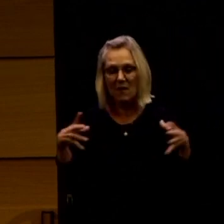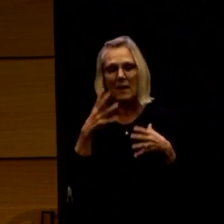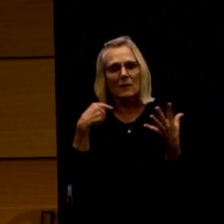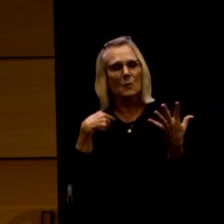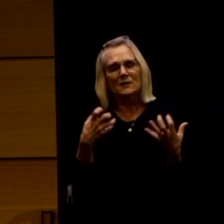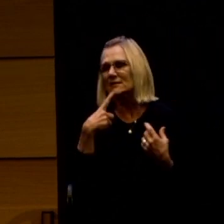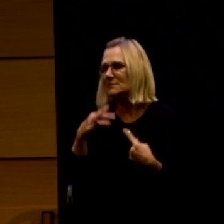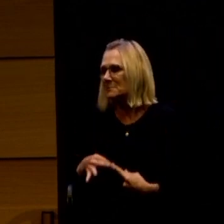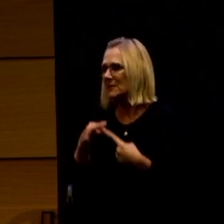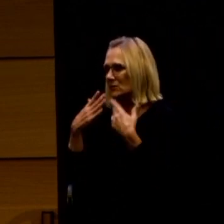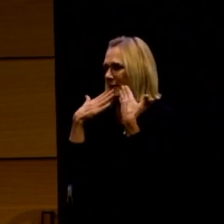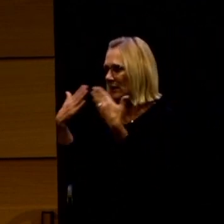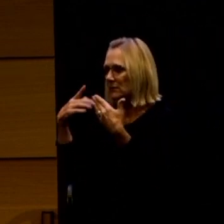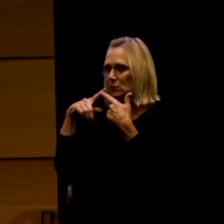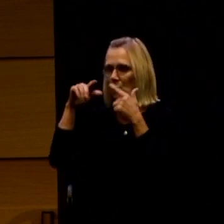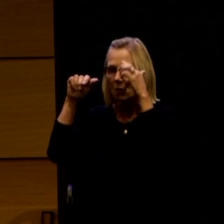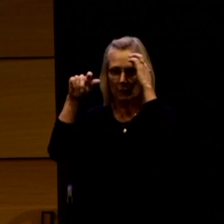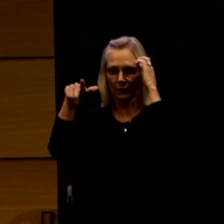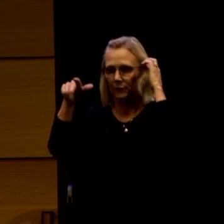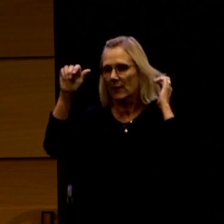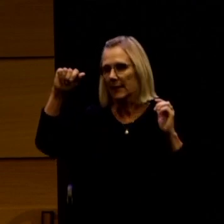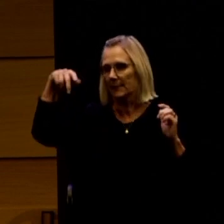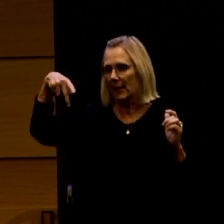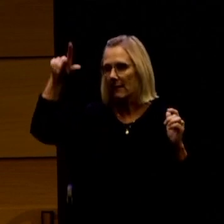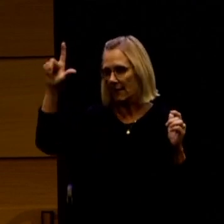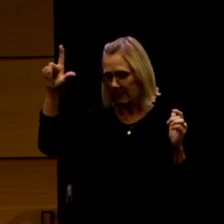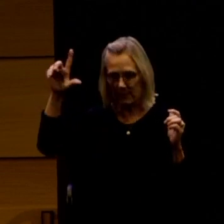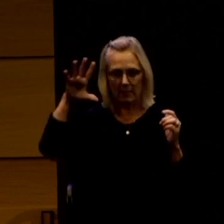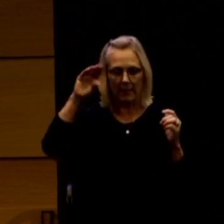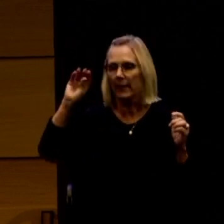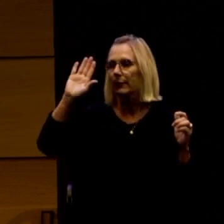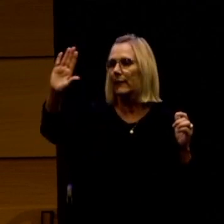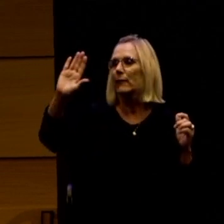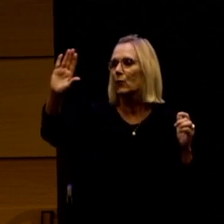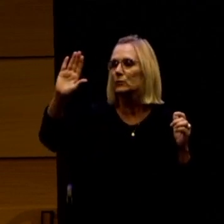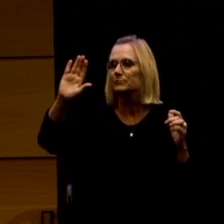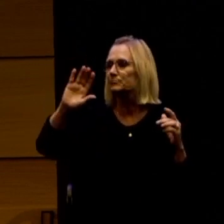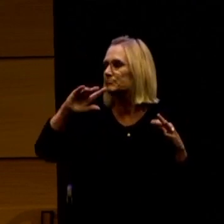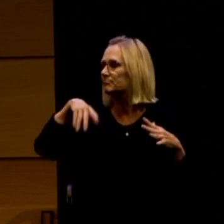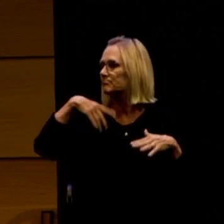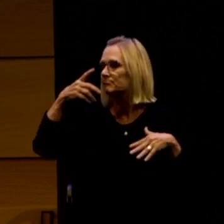I also want to extend a special thank you to Austin Public Library and to the